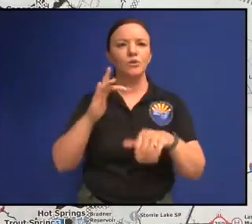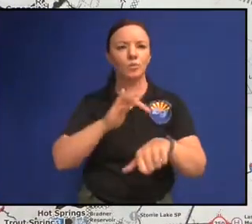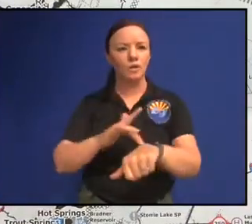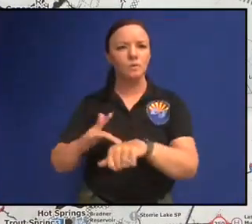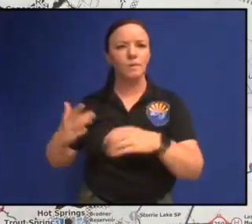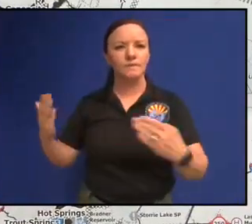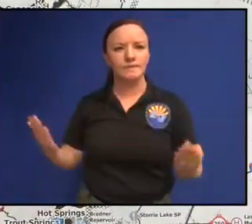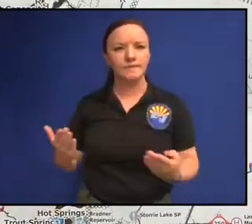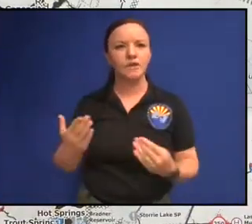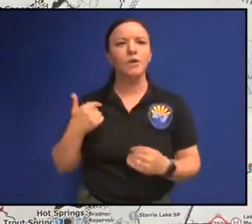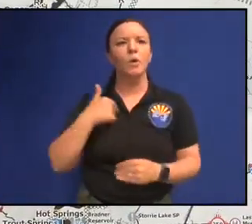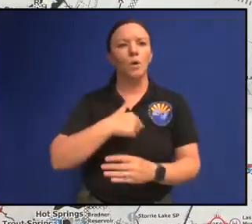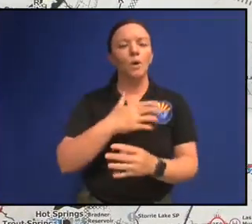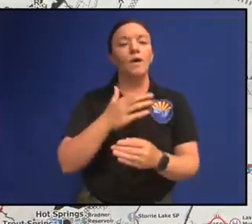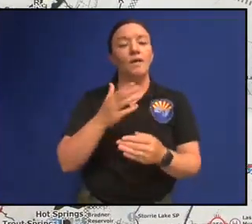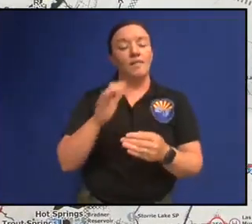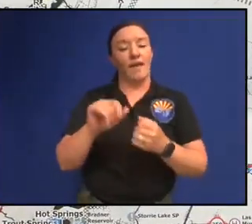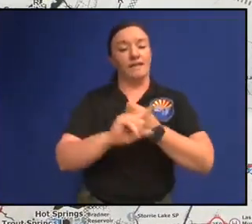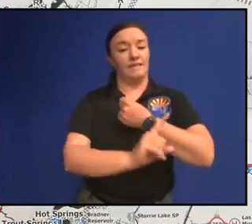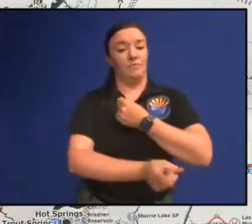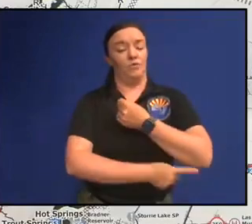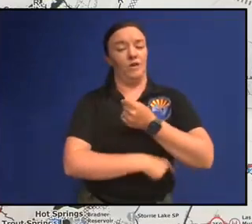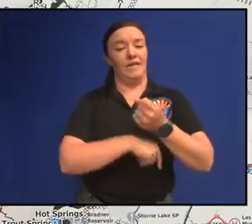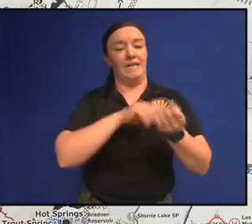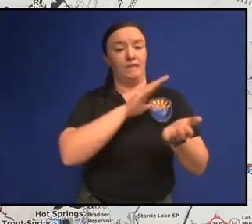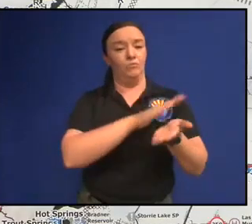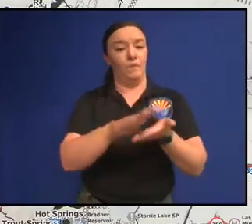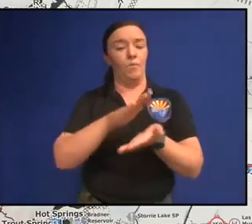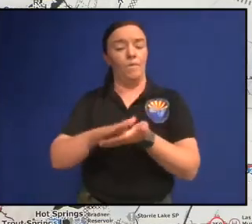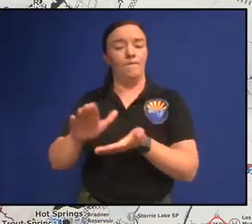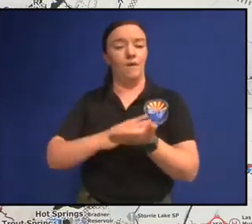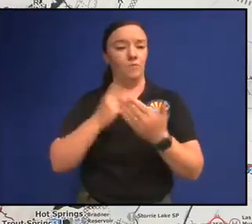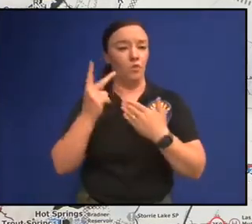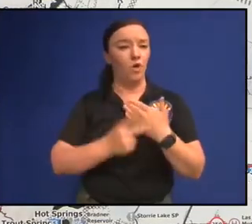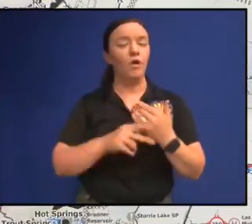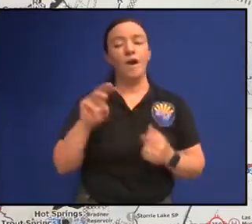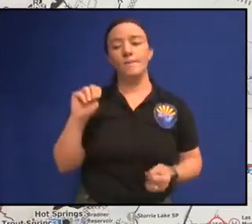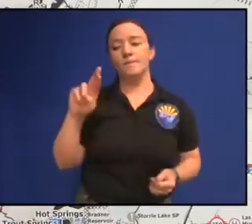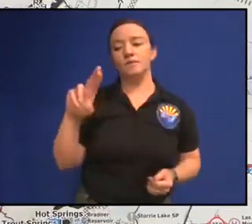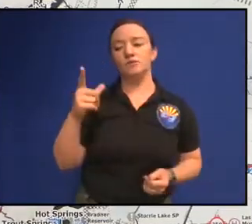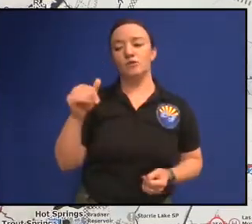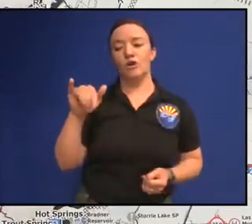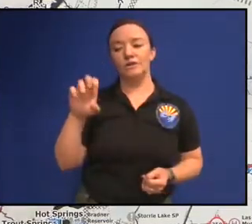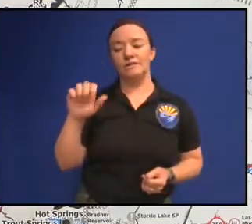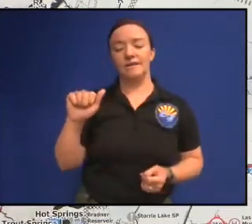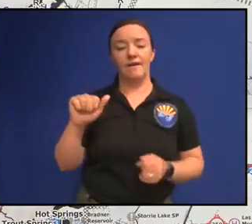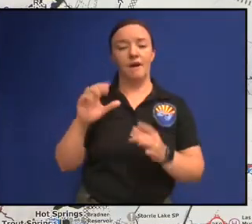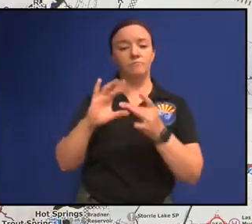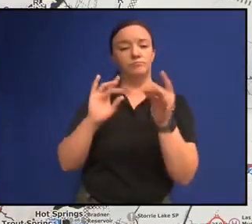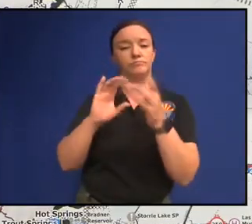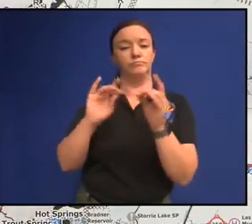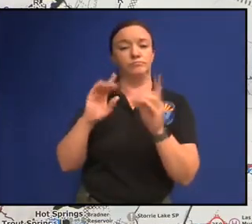HEARING FROM MR. GARCIA, OVER THE LAST SEVERAL BRIEFINGS. I KNOW HE WASN'T HERE TONIGHT, BUT THAT'S CONTINUING.